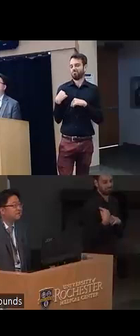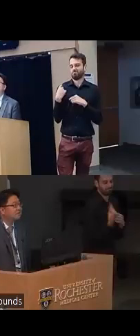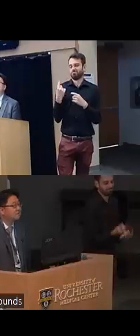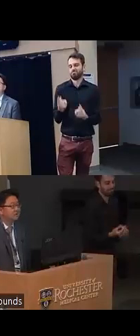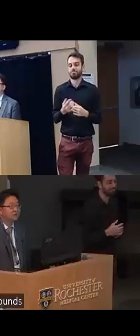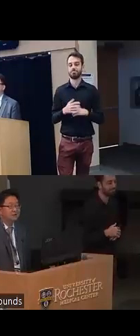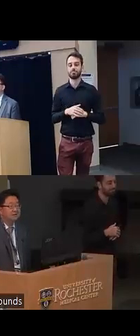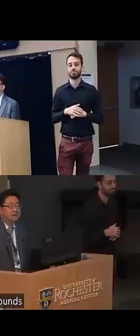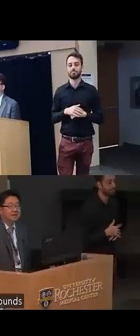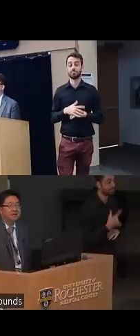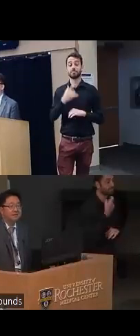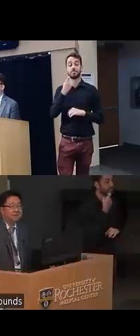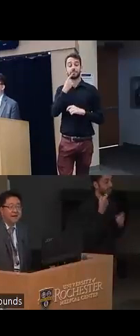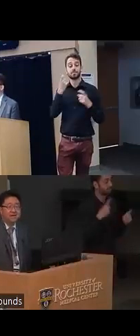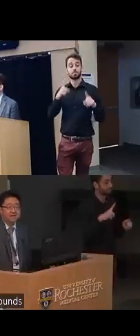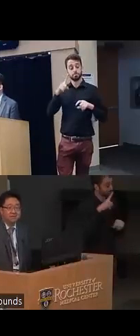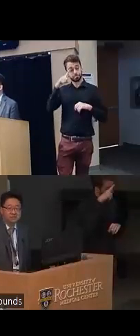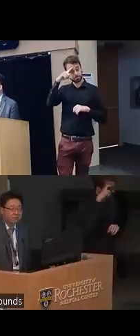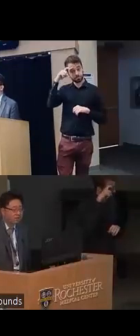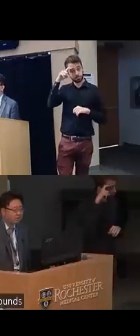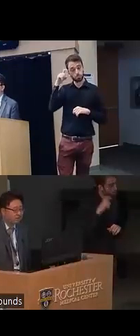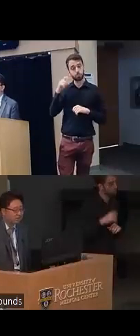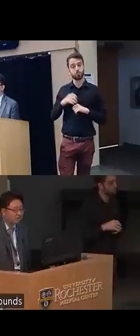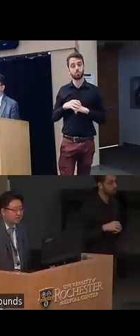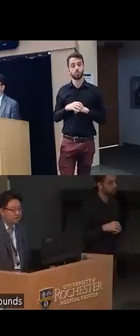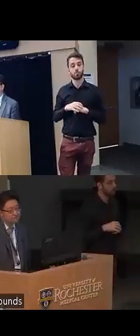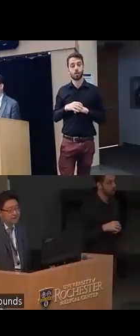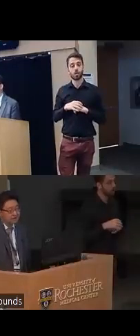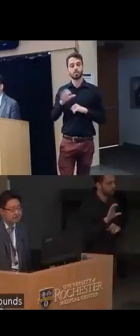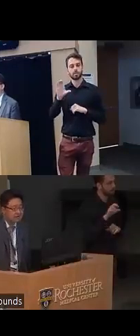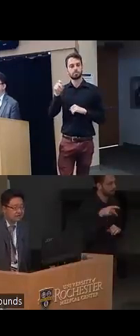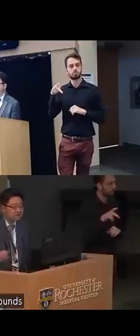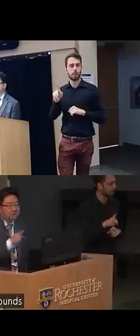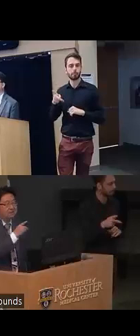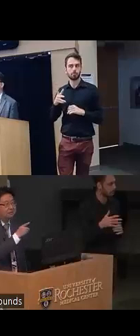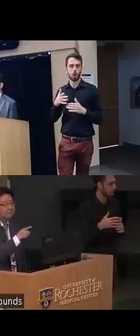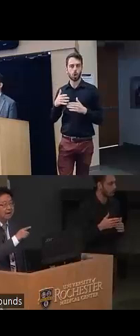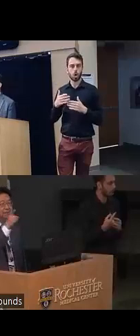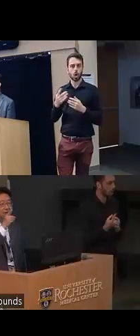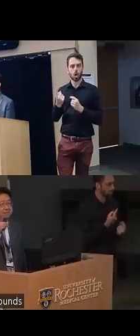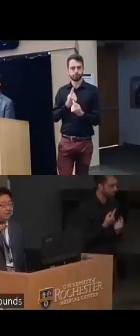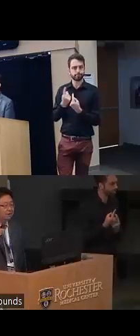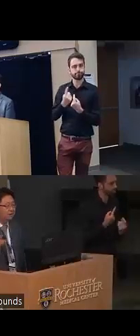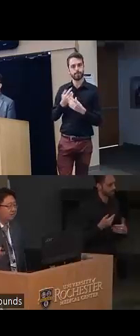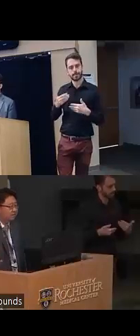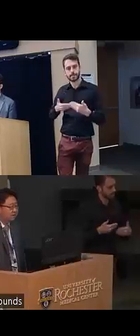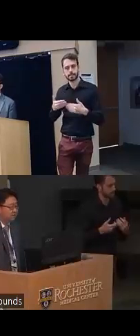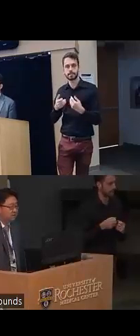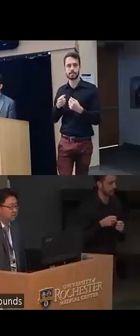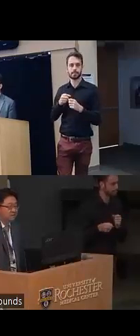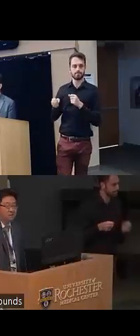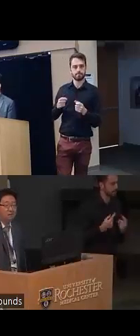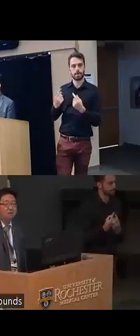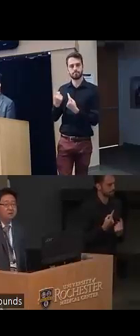very much enjoyed relatively manageable volume despite this interesting pop-up of the overall